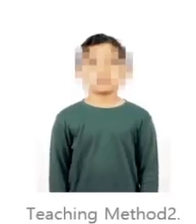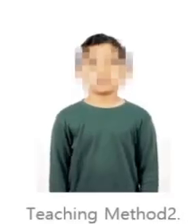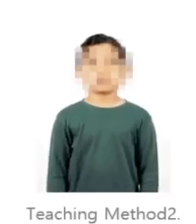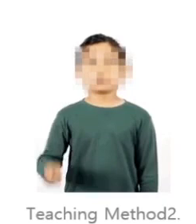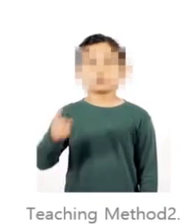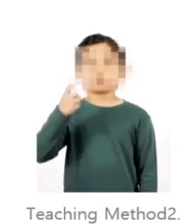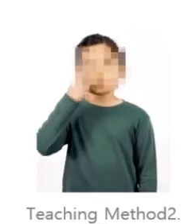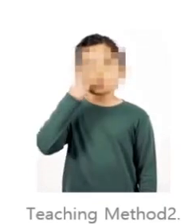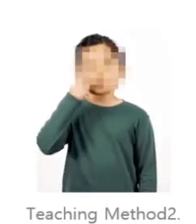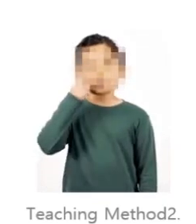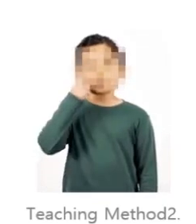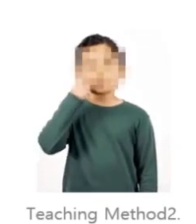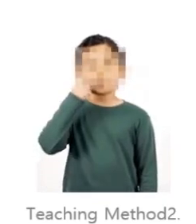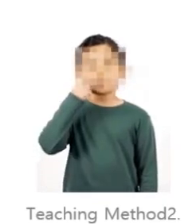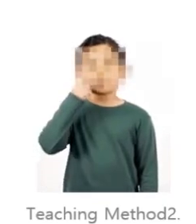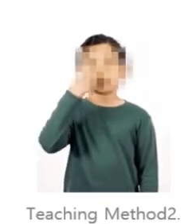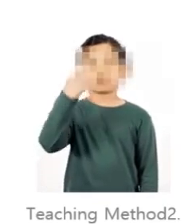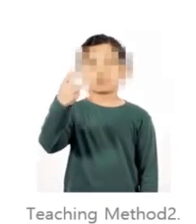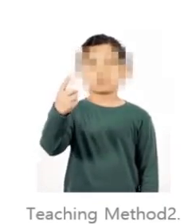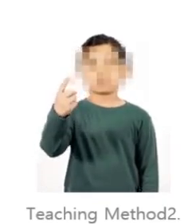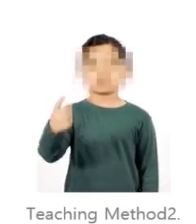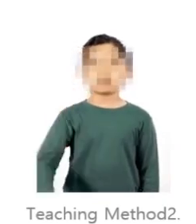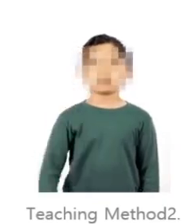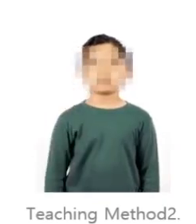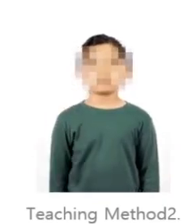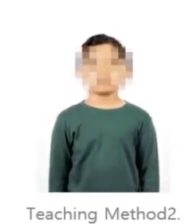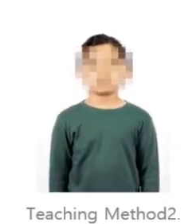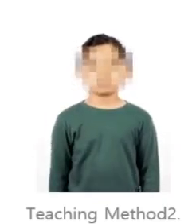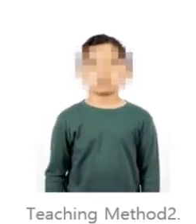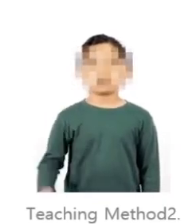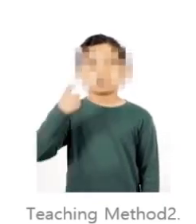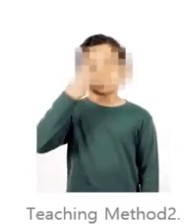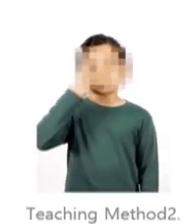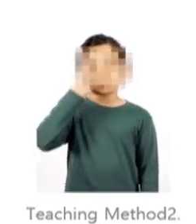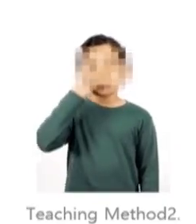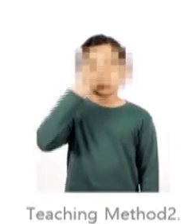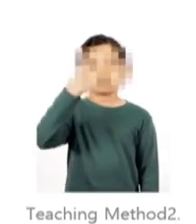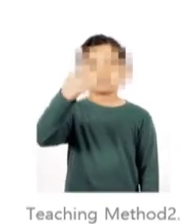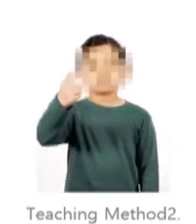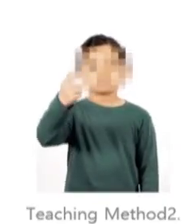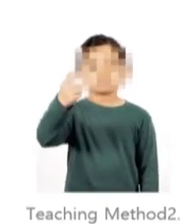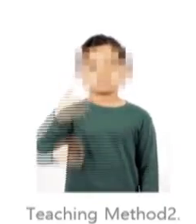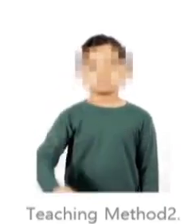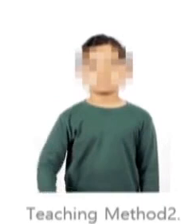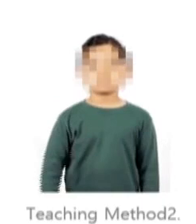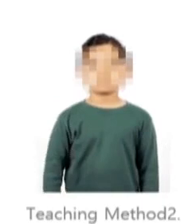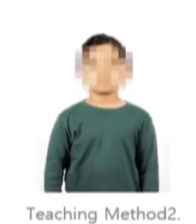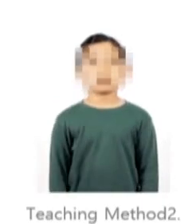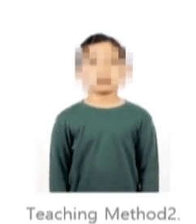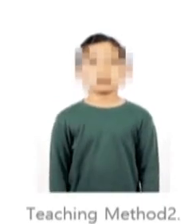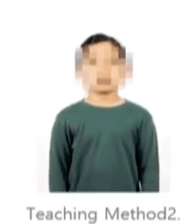A Sondam, a Korean manual sign system characterized by body movement paired with speech,